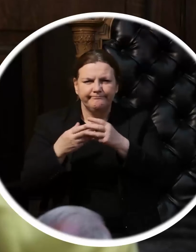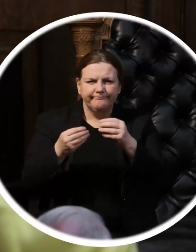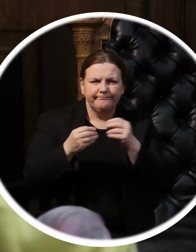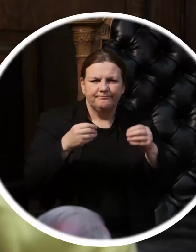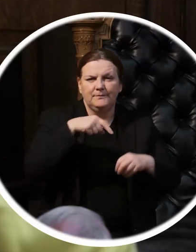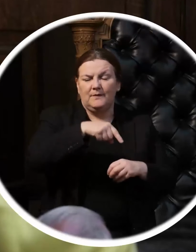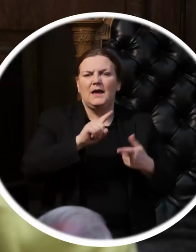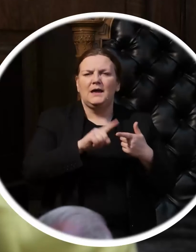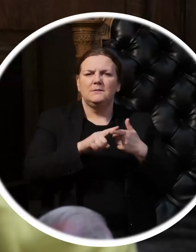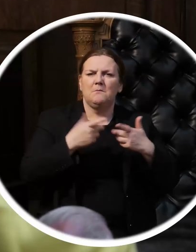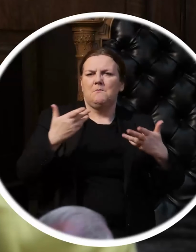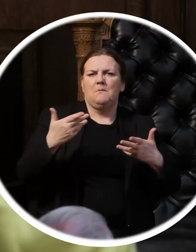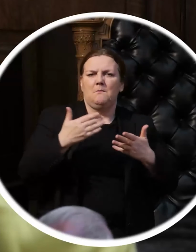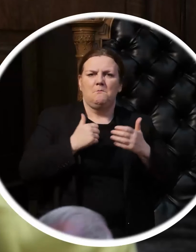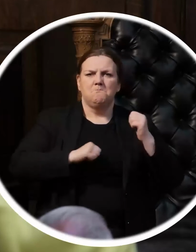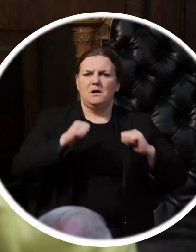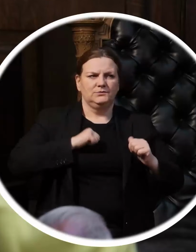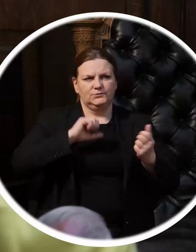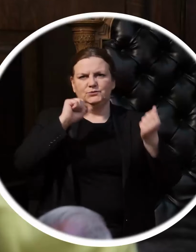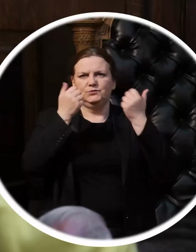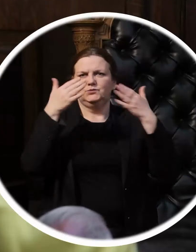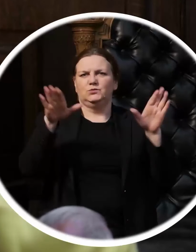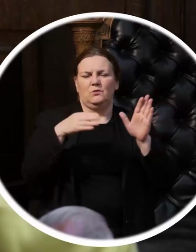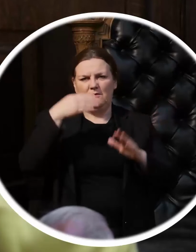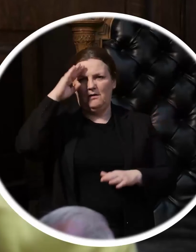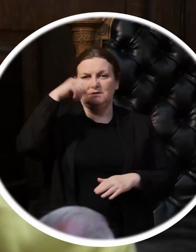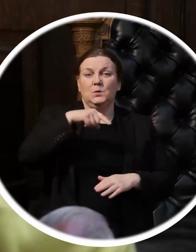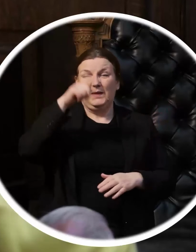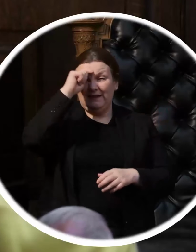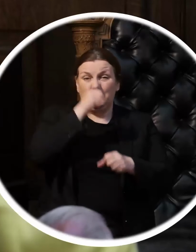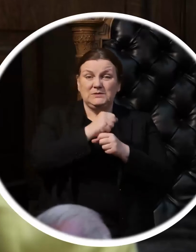how Ireland was becoming modernised. And we think about Ireland in the mid-nineteenth century,